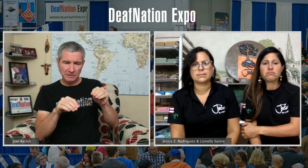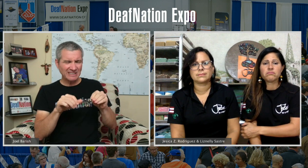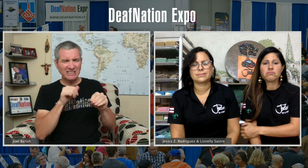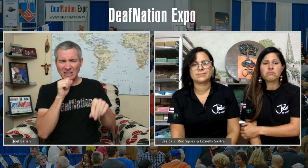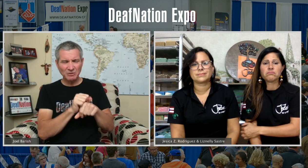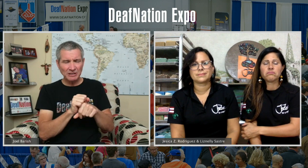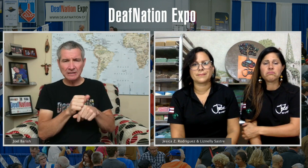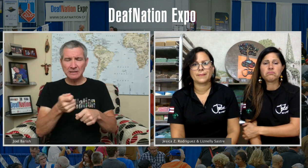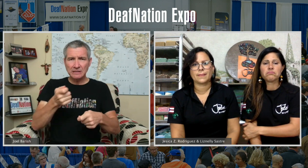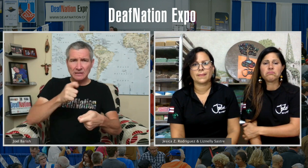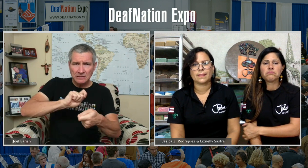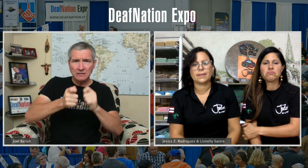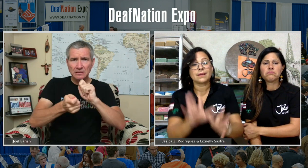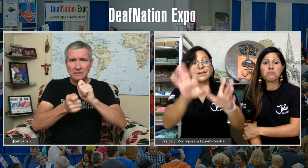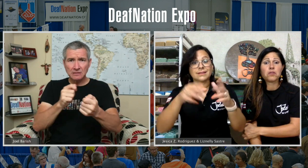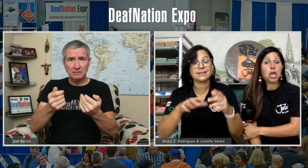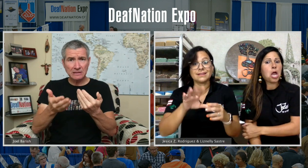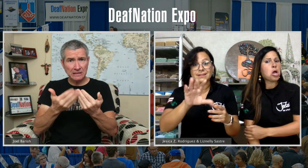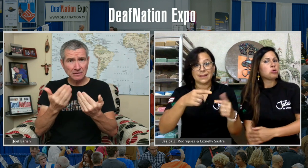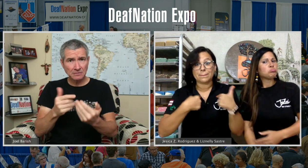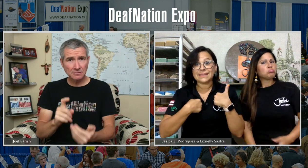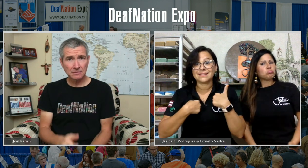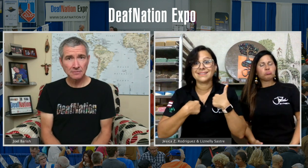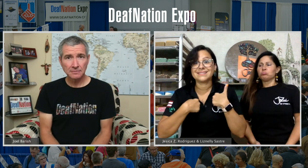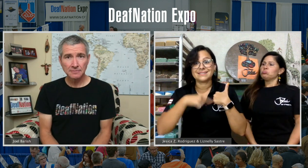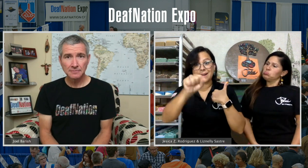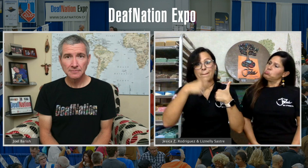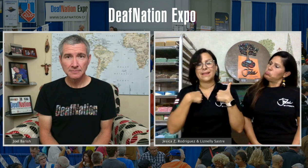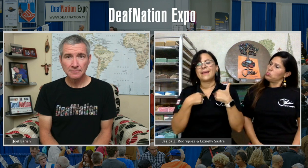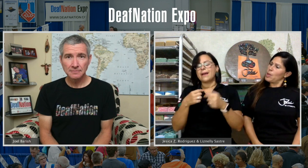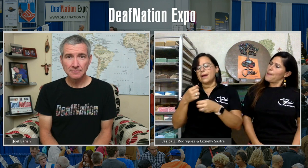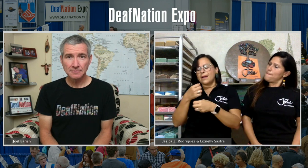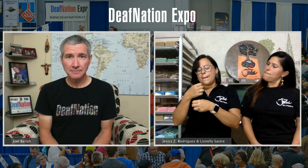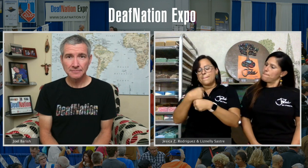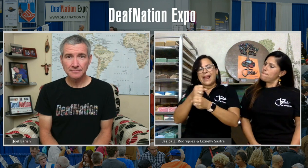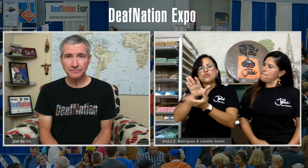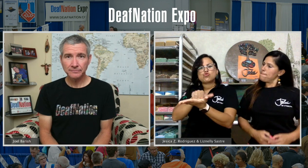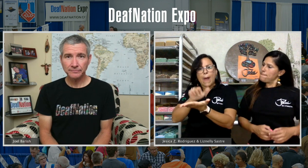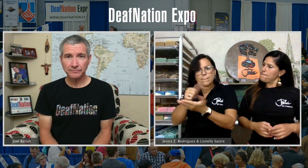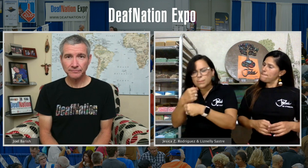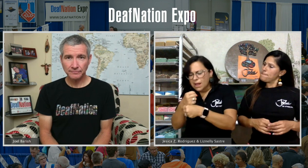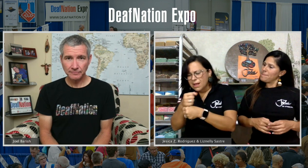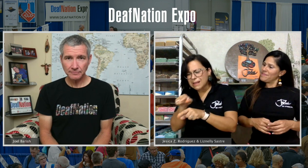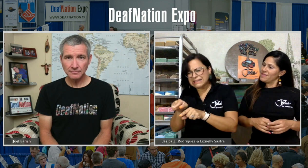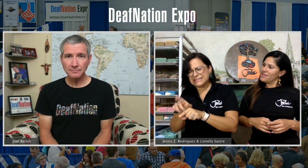or do you have to go through trial and error? For me, I make soap…